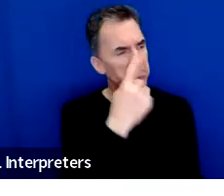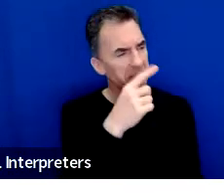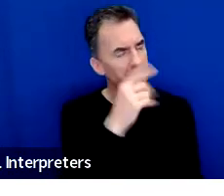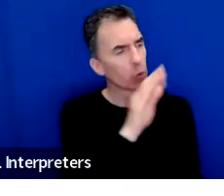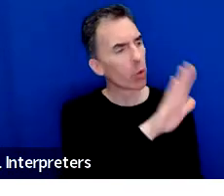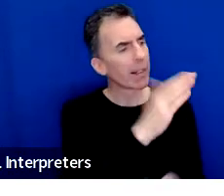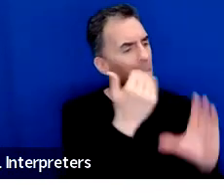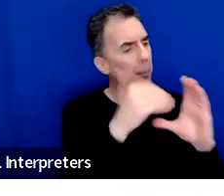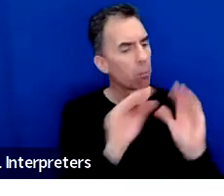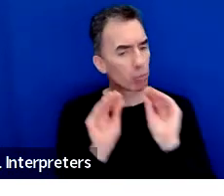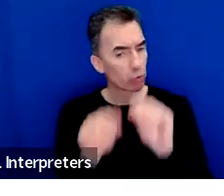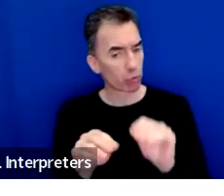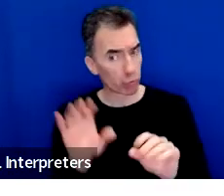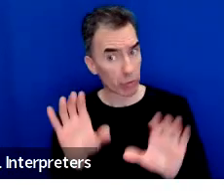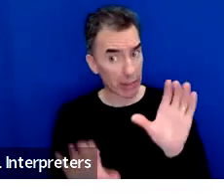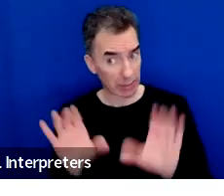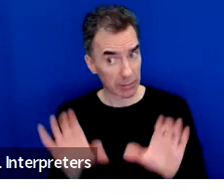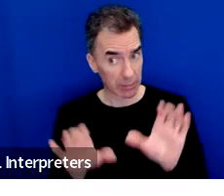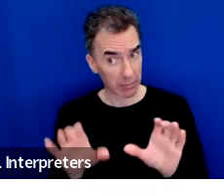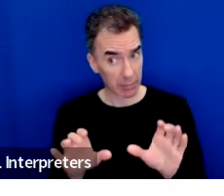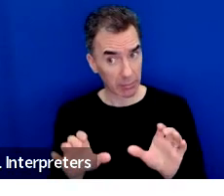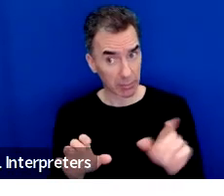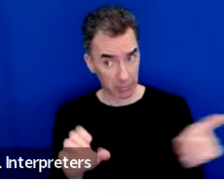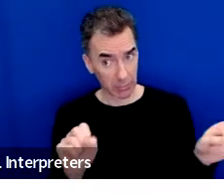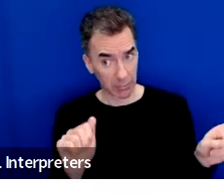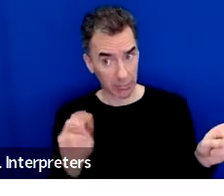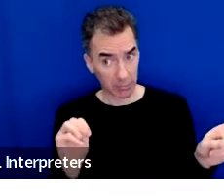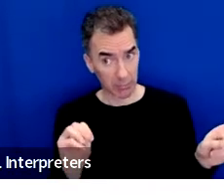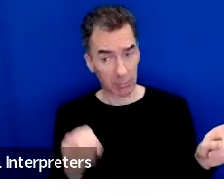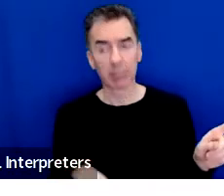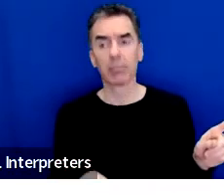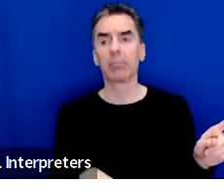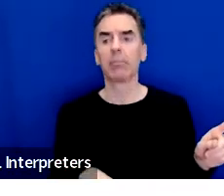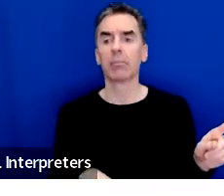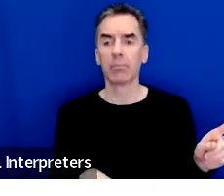in the chat, Sam, and then on those textbooks,